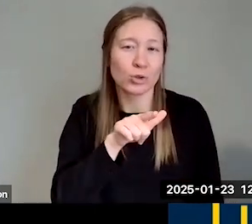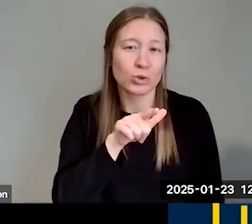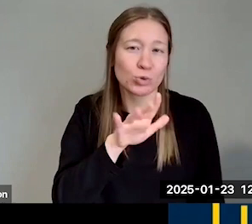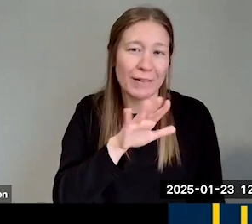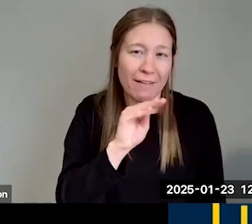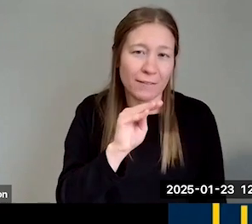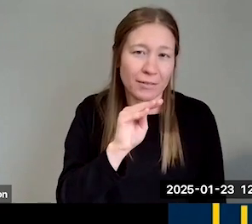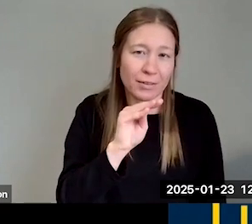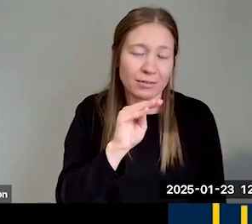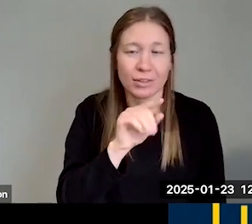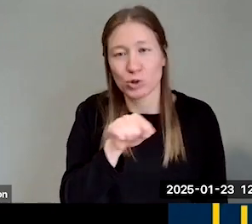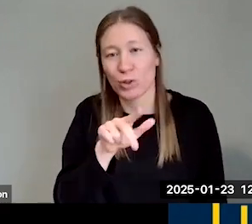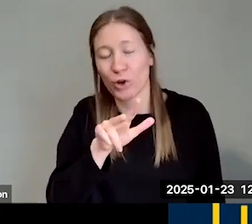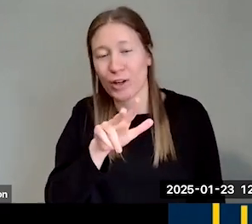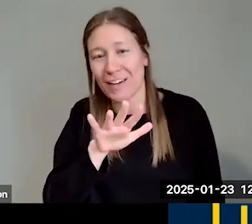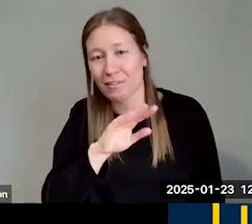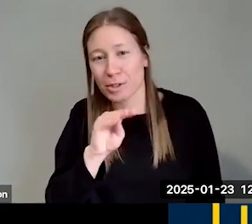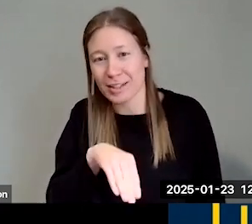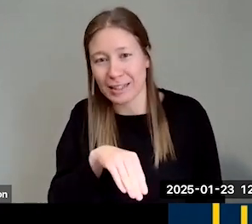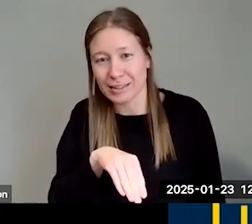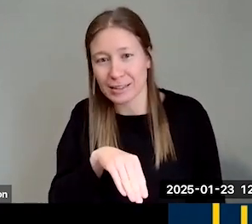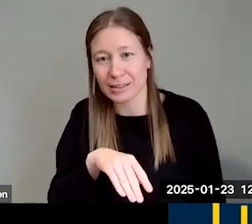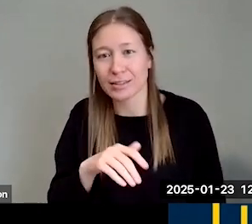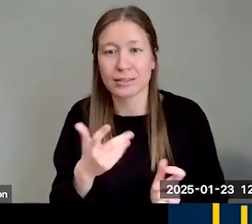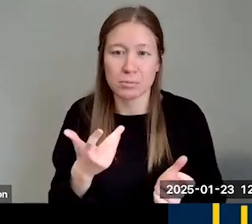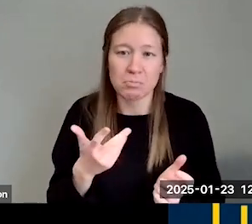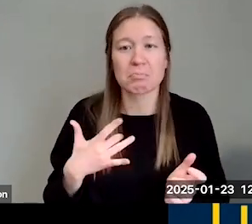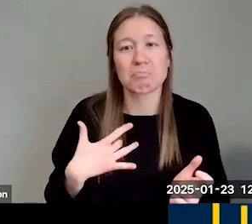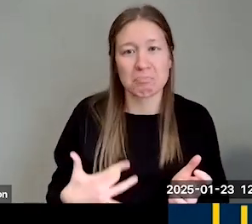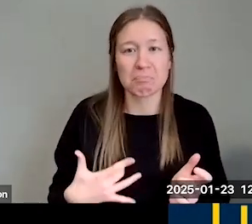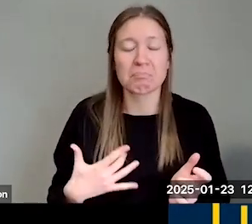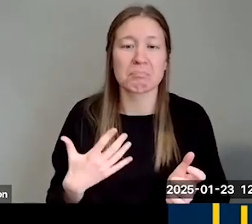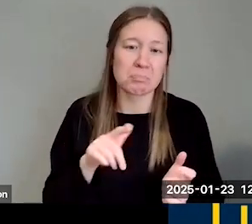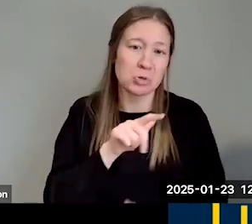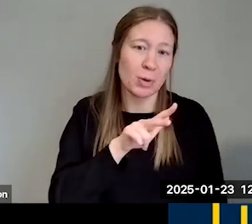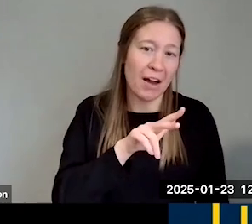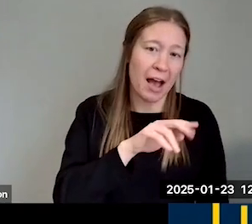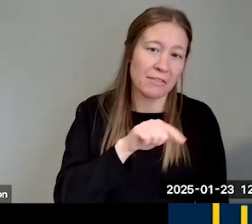with a disability will fill out that self-ID or their self-disclosure.